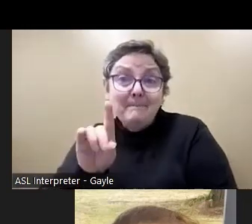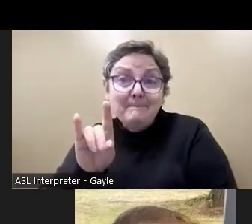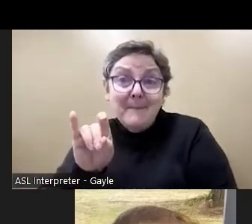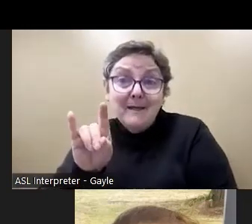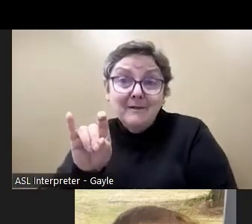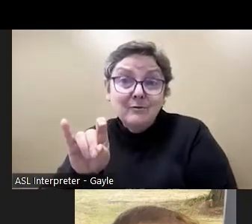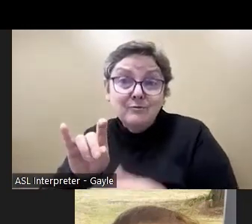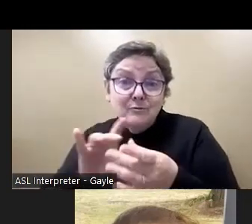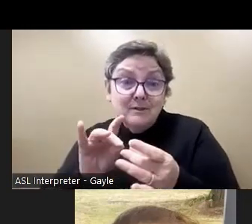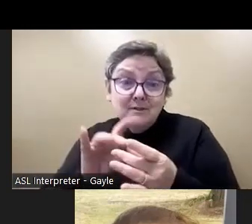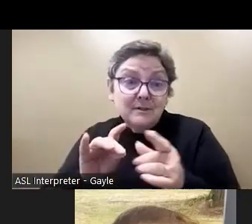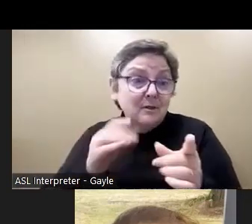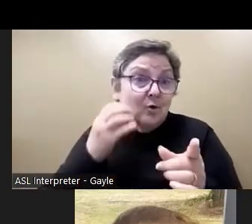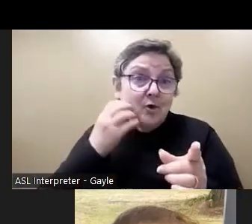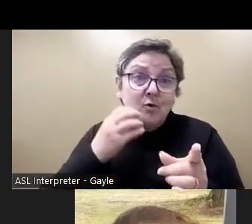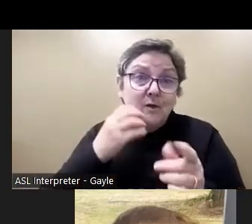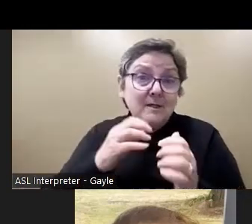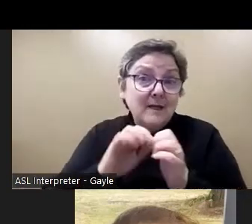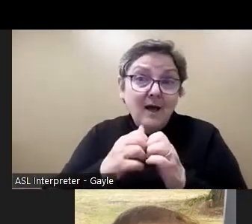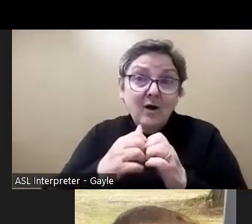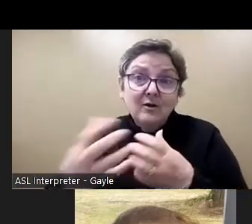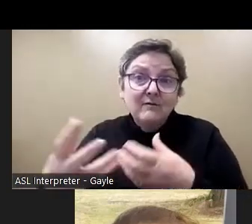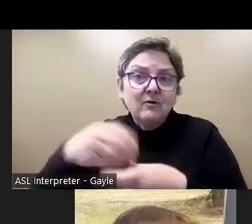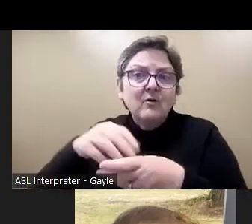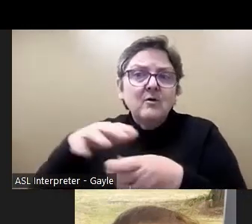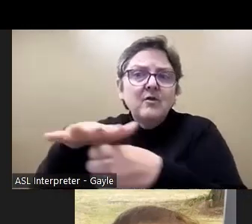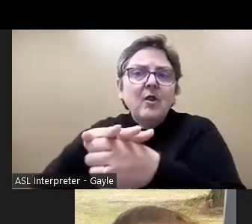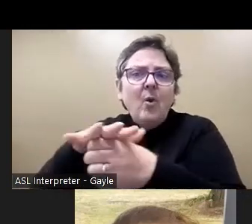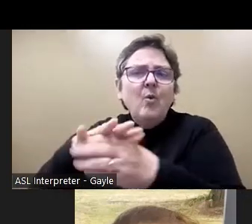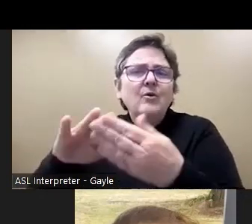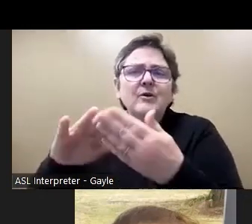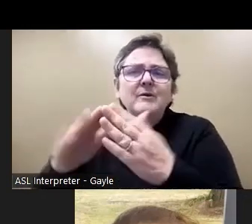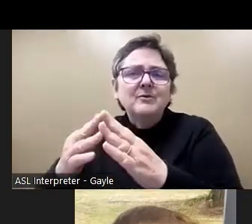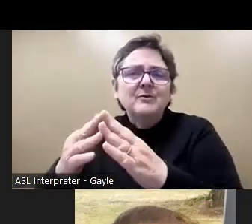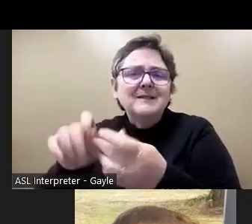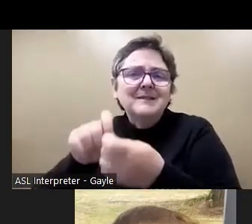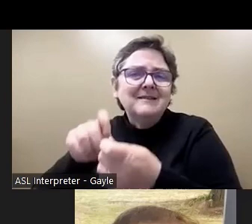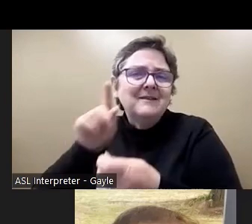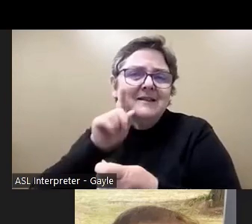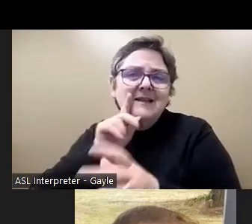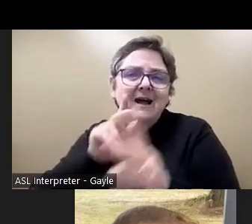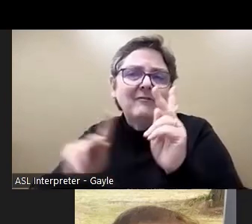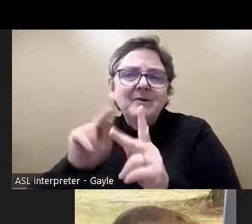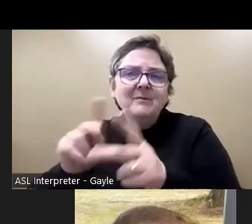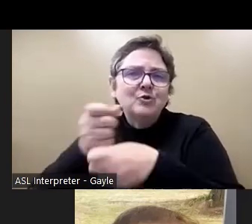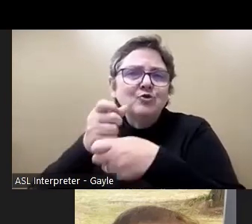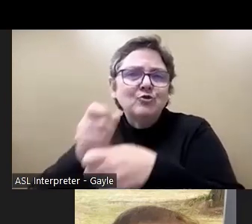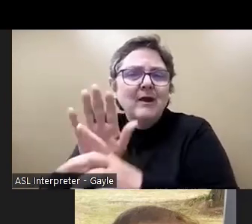or Chris how you've engaged local communities, particularly deaf communities to create those stories. I think it's really interesting.